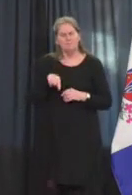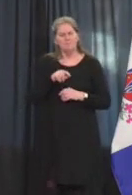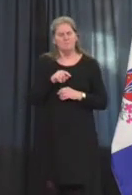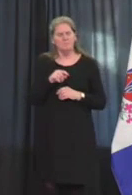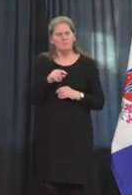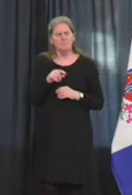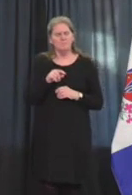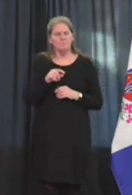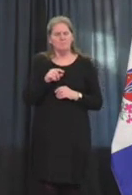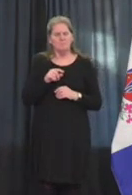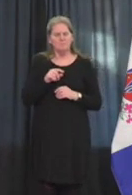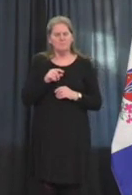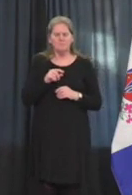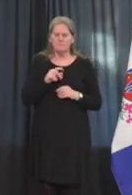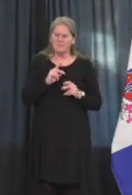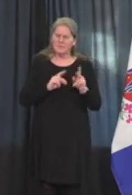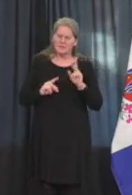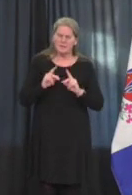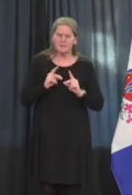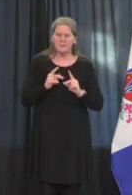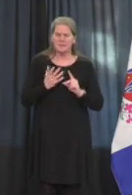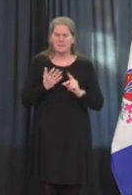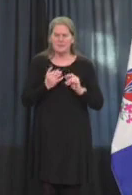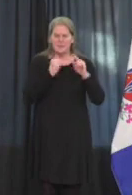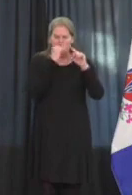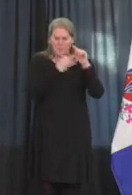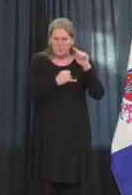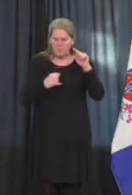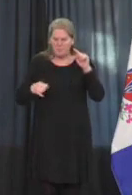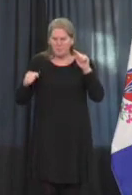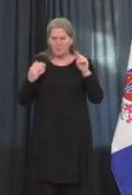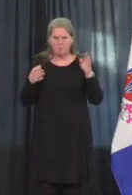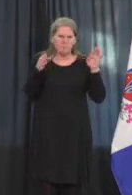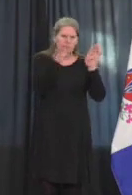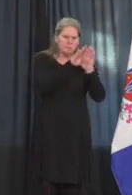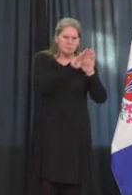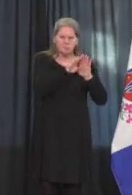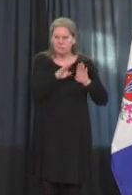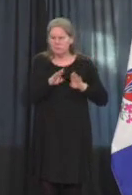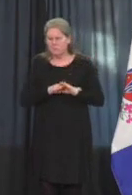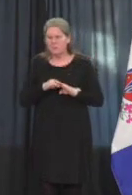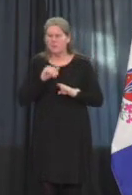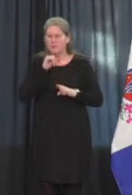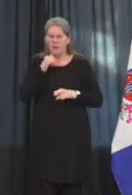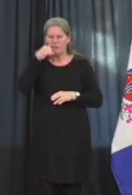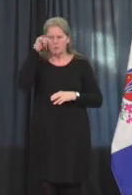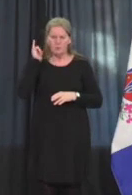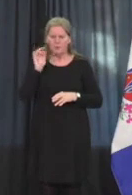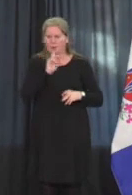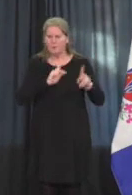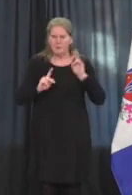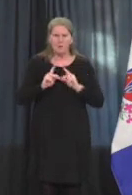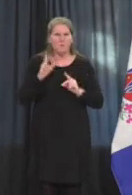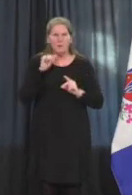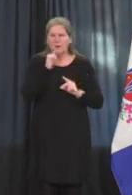CRITICIZING AND ASKING THAT THE BORDERS JUST CLOSE DOWN TO NONRESIDENTS. WHY NOT JUST CLOSE DOWN THE BORDER?